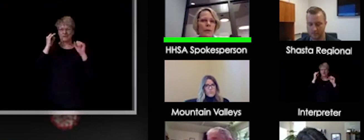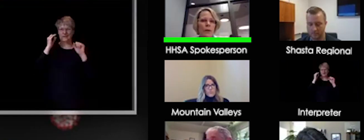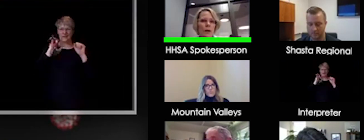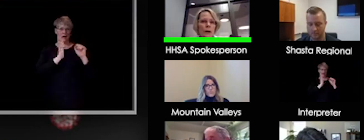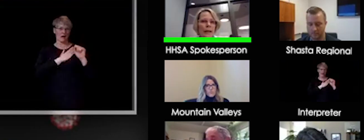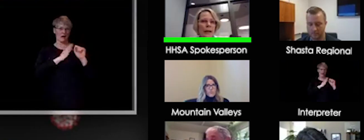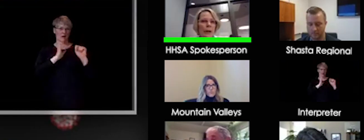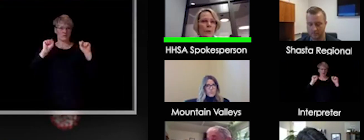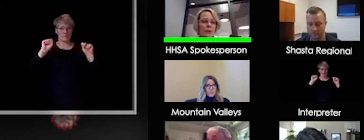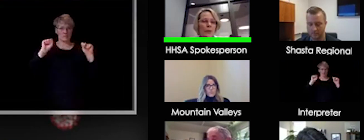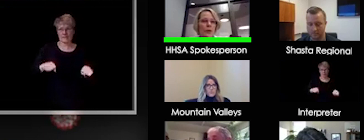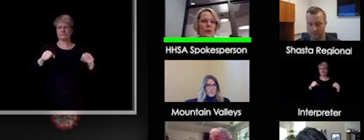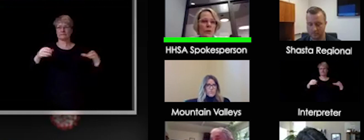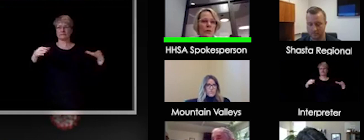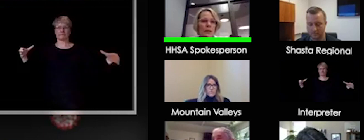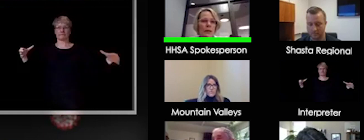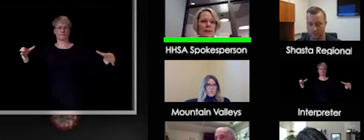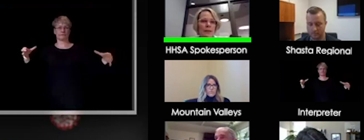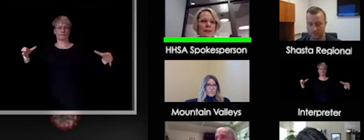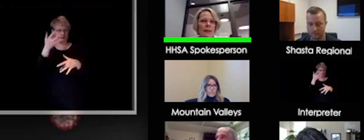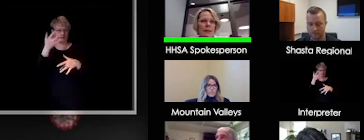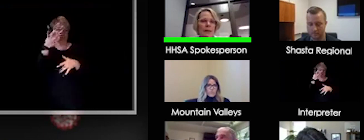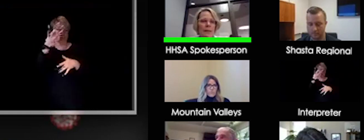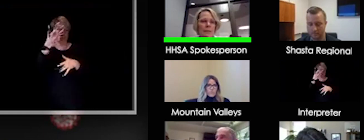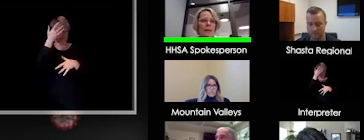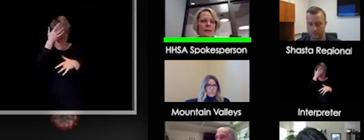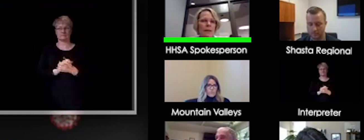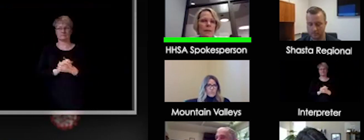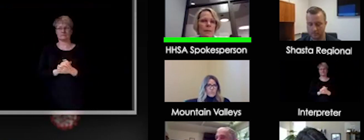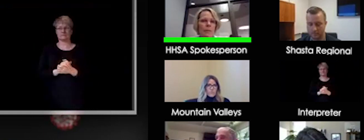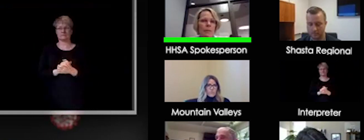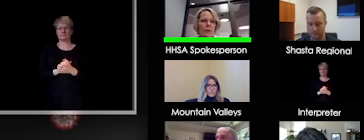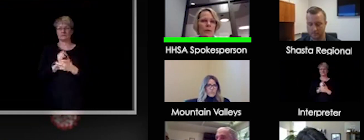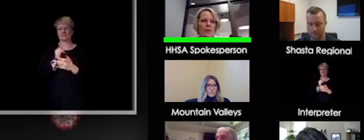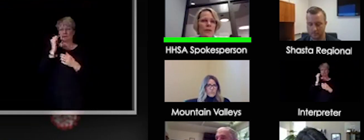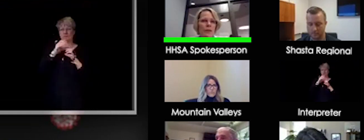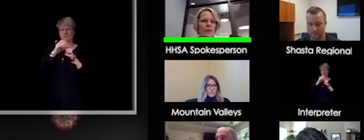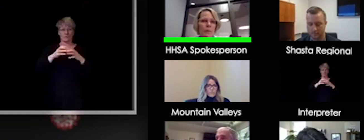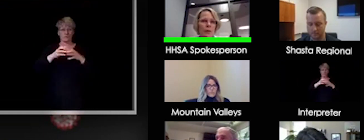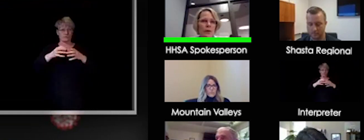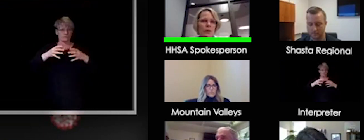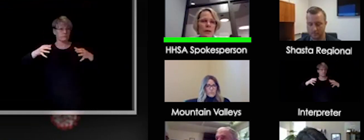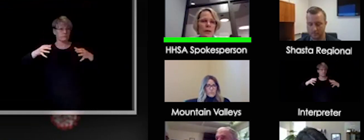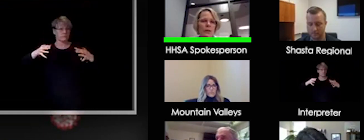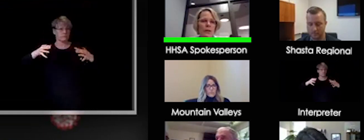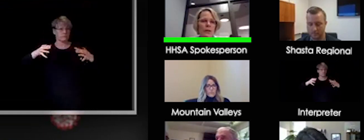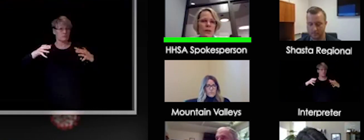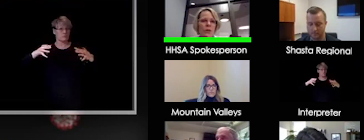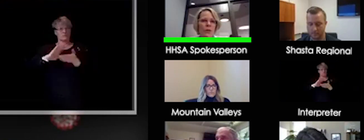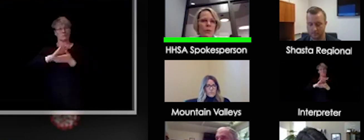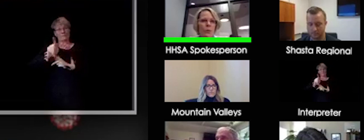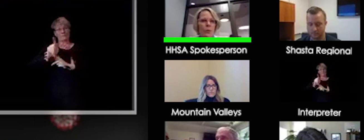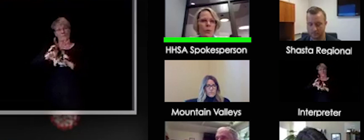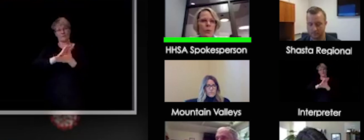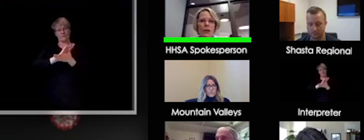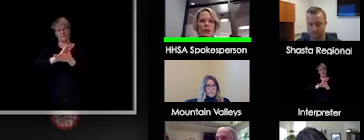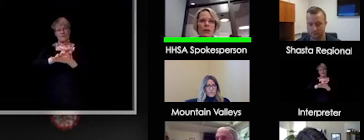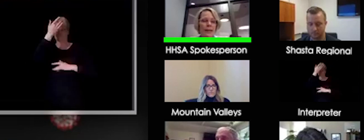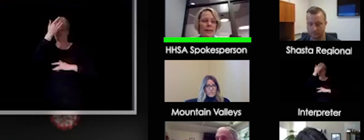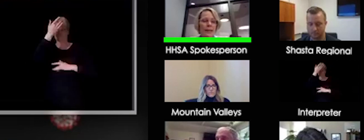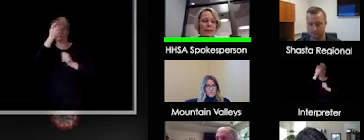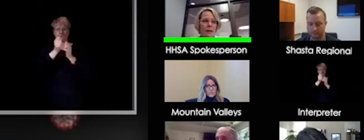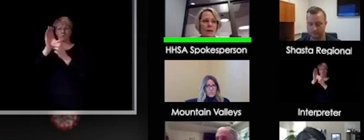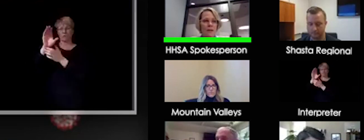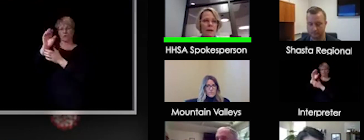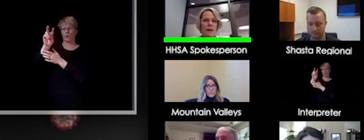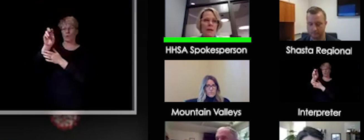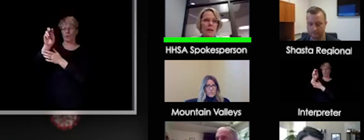and care for individuals with COVID-19 at this time in our community. It is our way